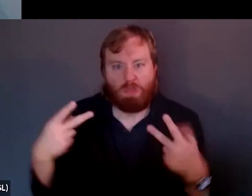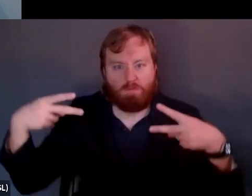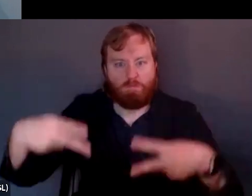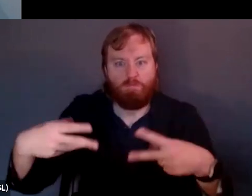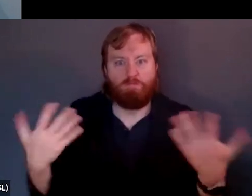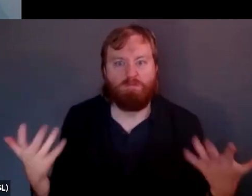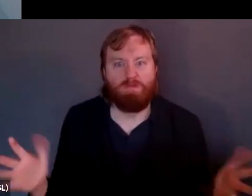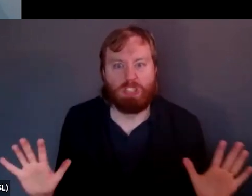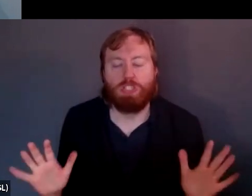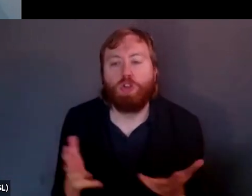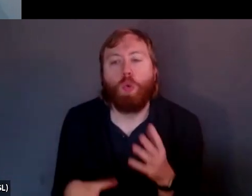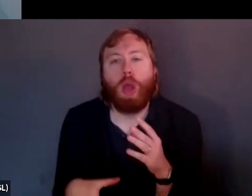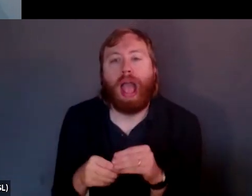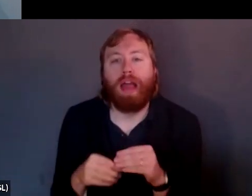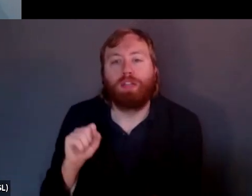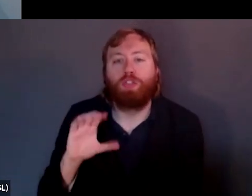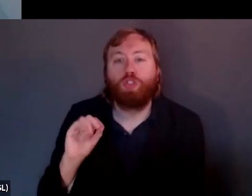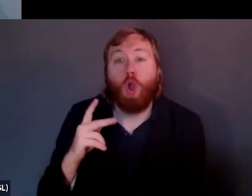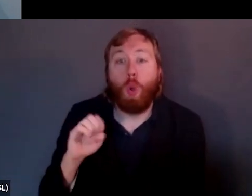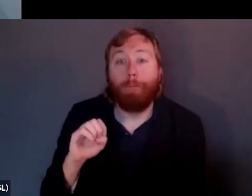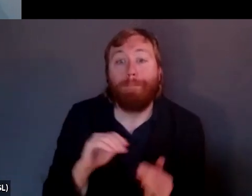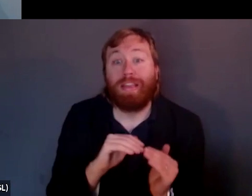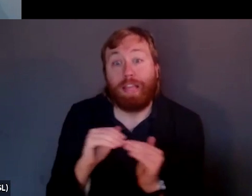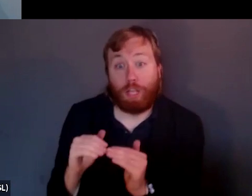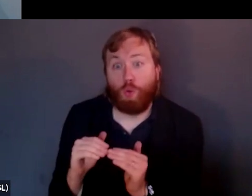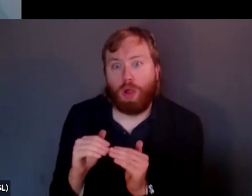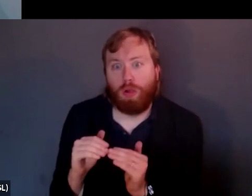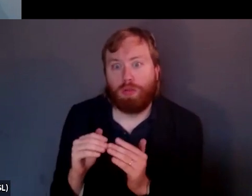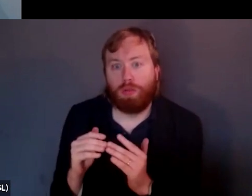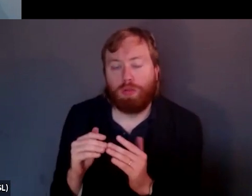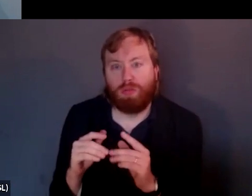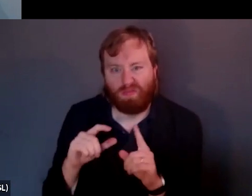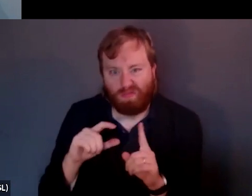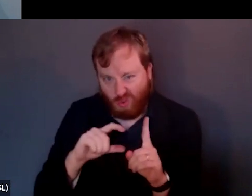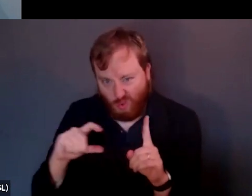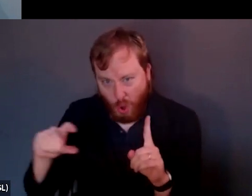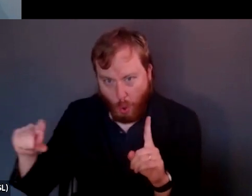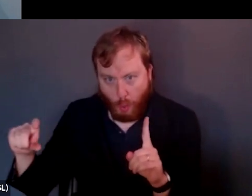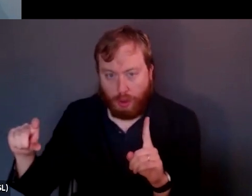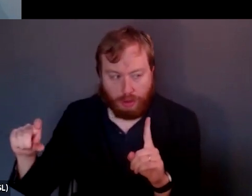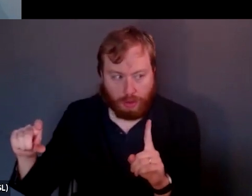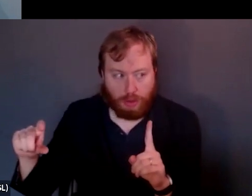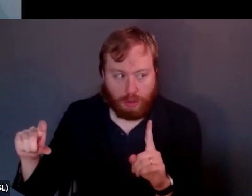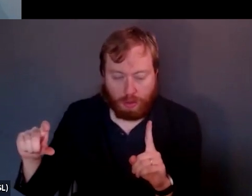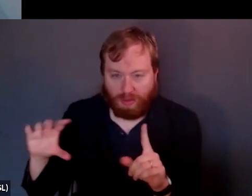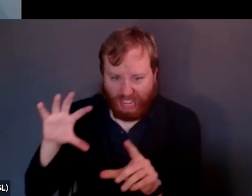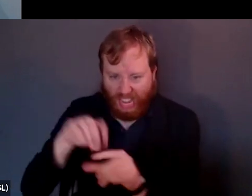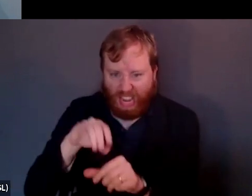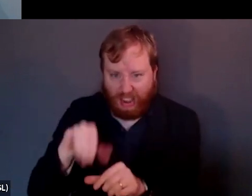Adding the scope equals column or scope equals row attribute to that TH heading